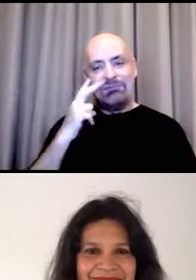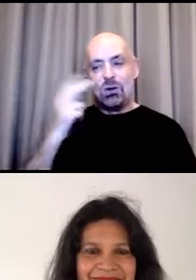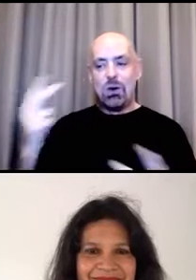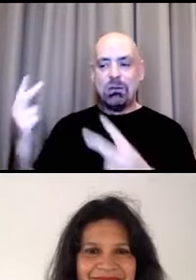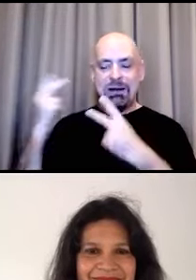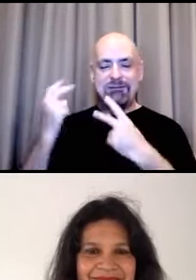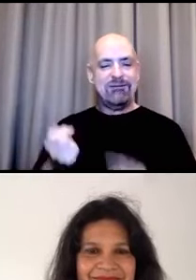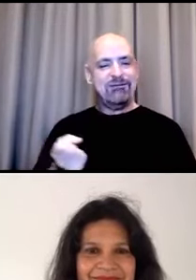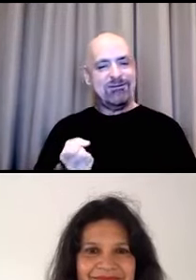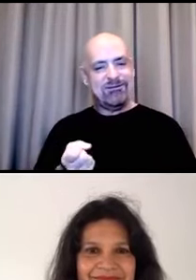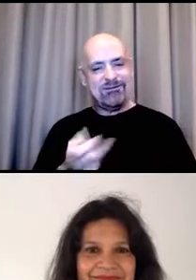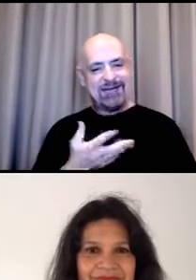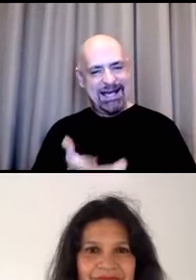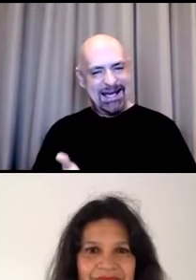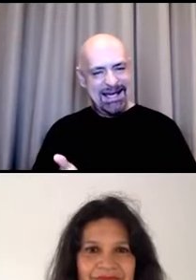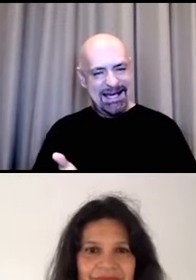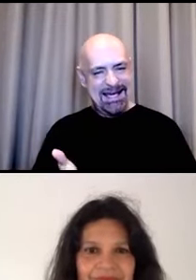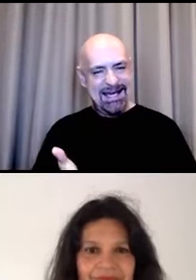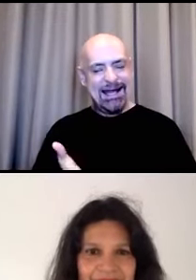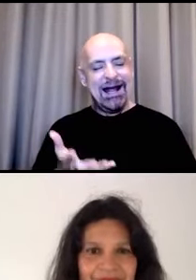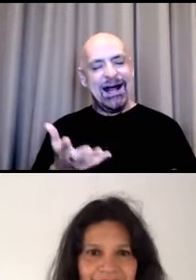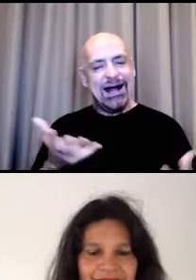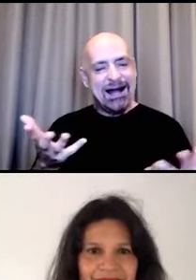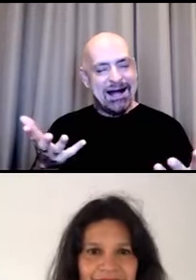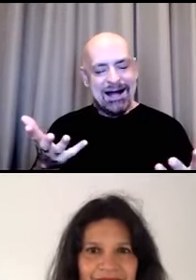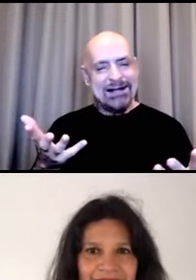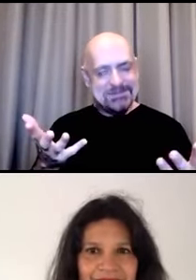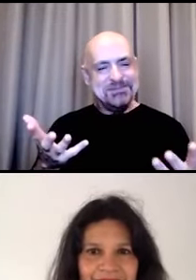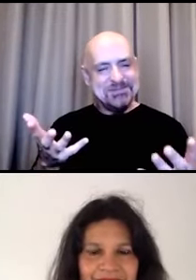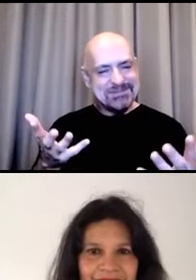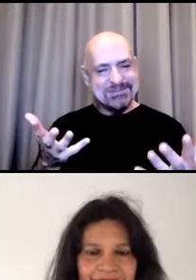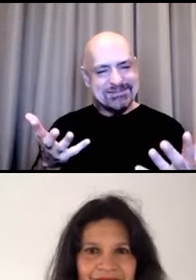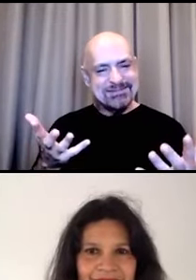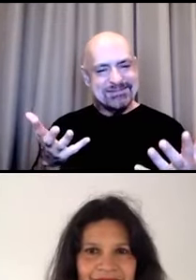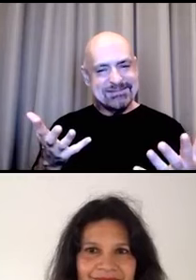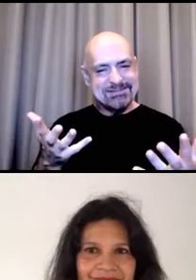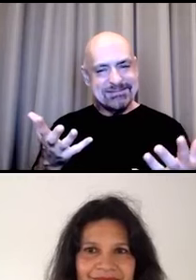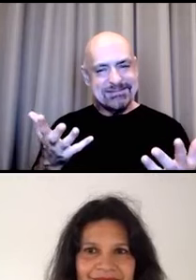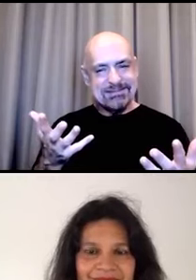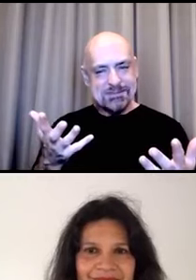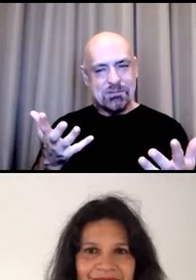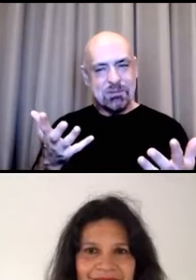and proceeded to discuss what it's implication would